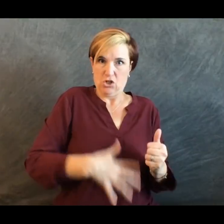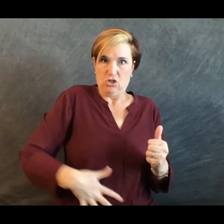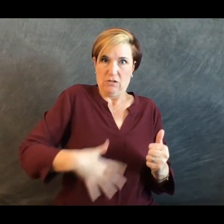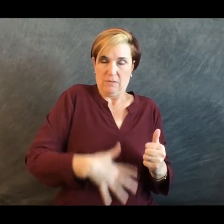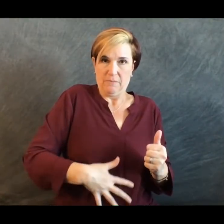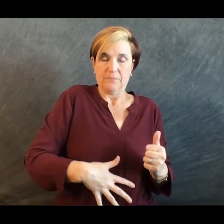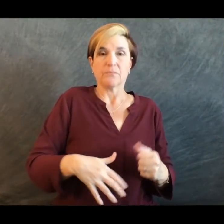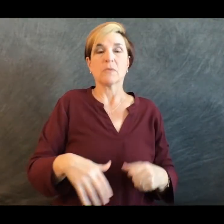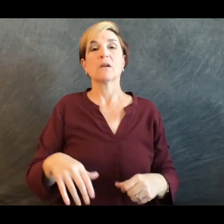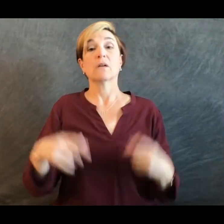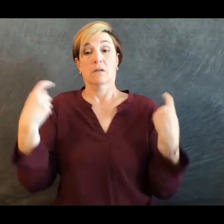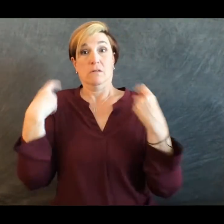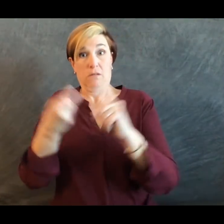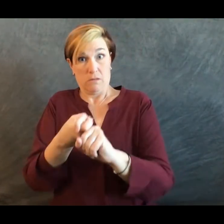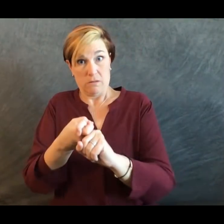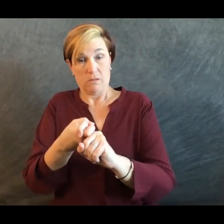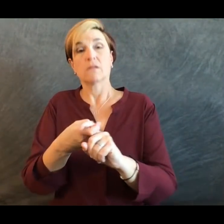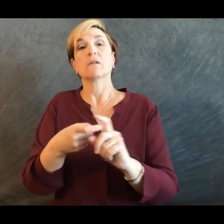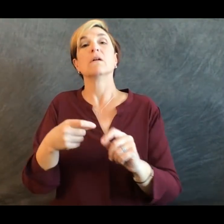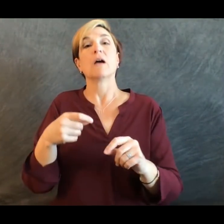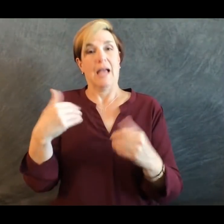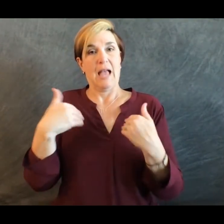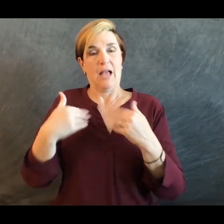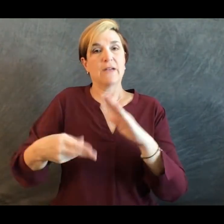black boys are three times as likely to die of asthma as their white